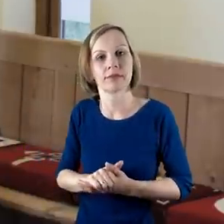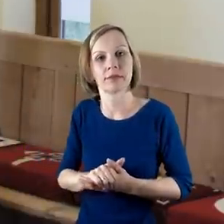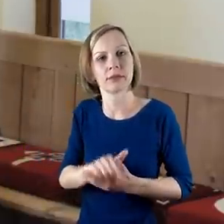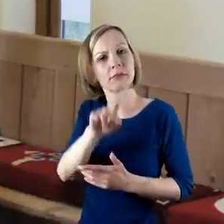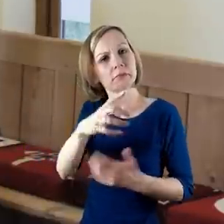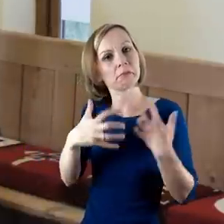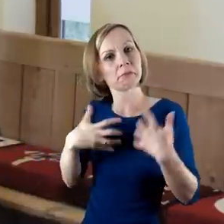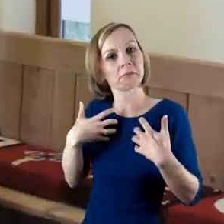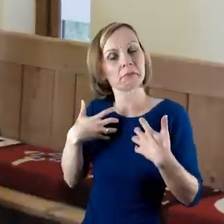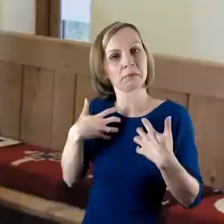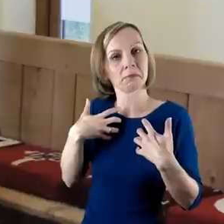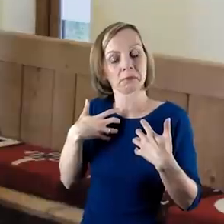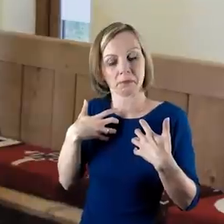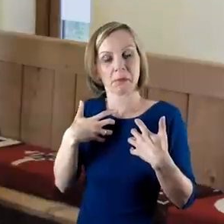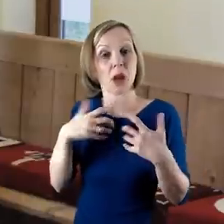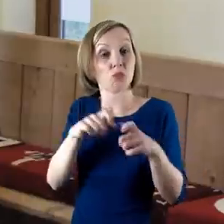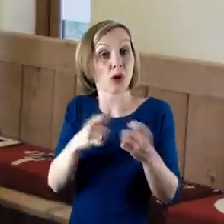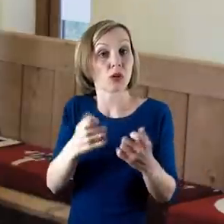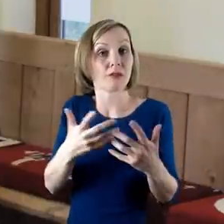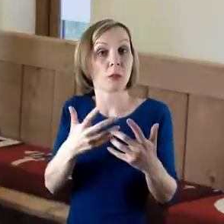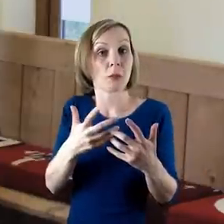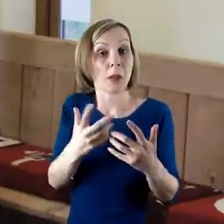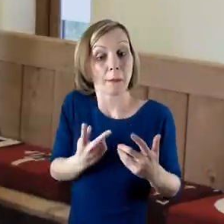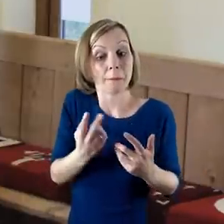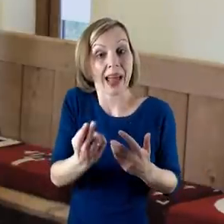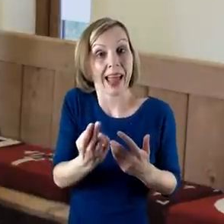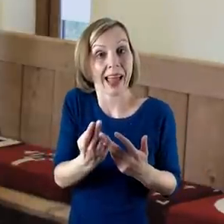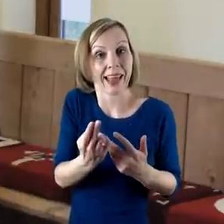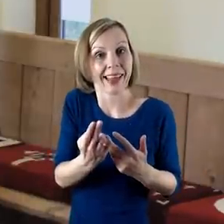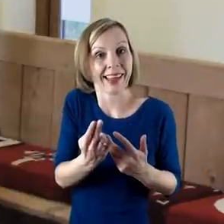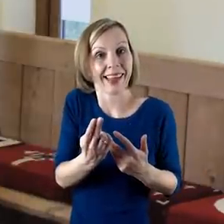that are called cruciate because they make a cross shape.